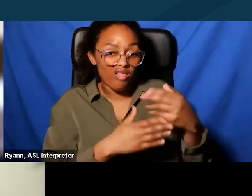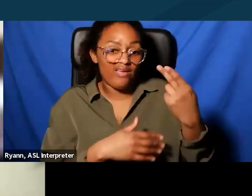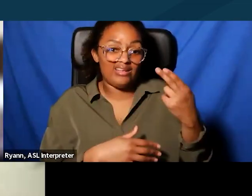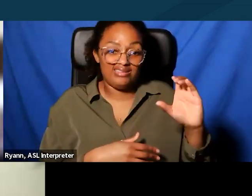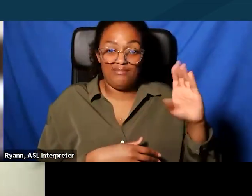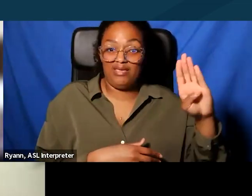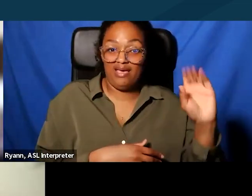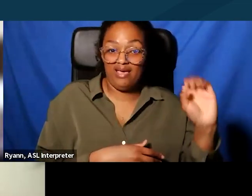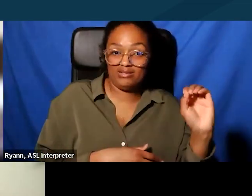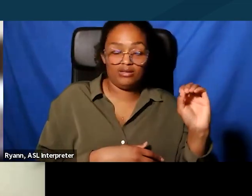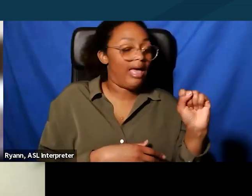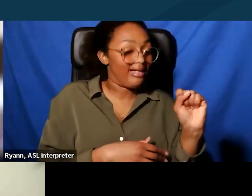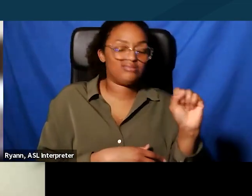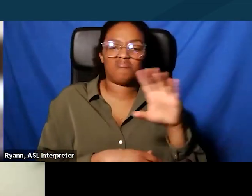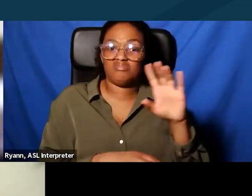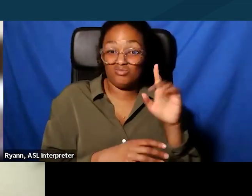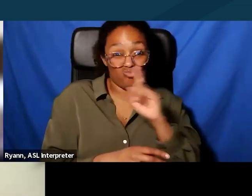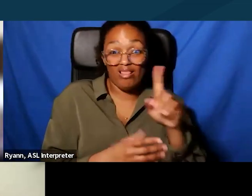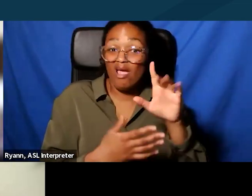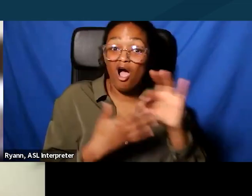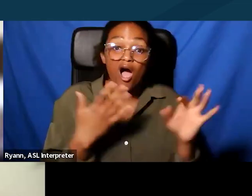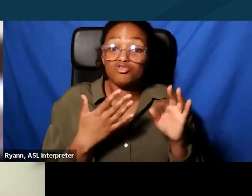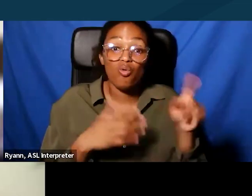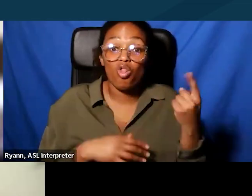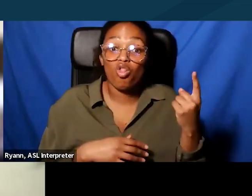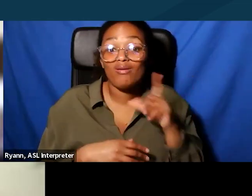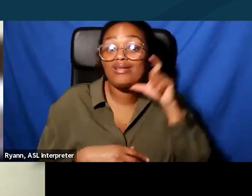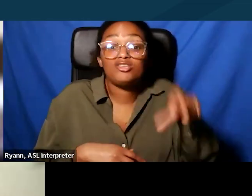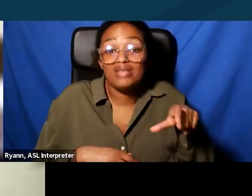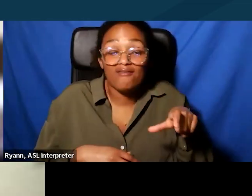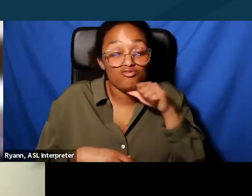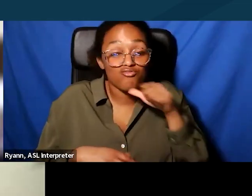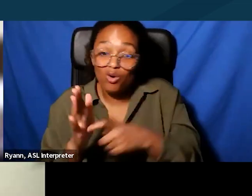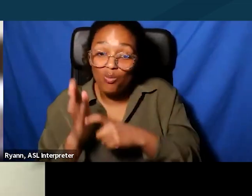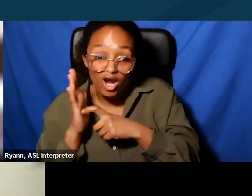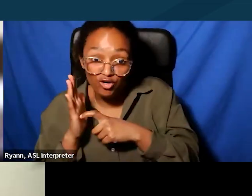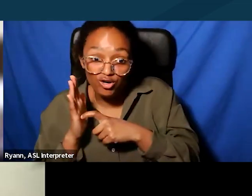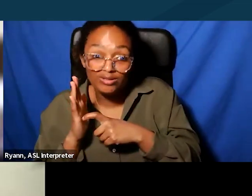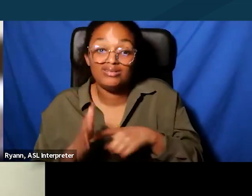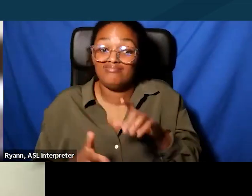and I think Federal Government, primarily to save money. But that's an example.